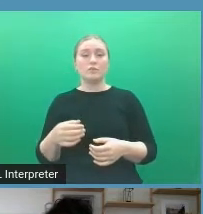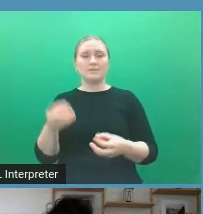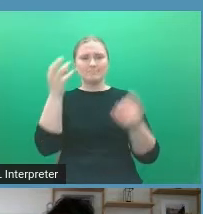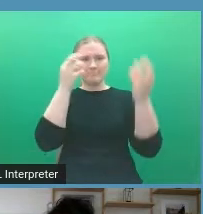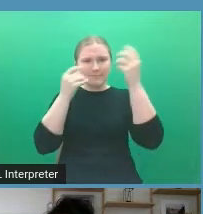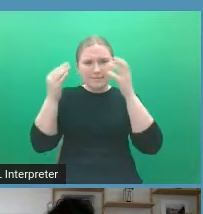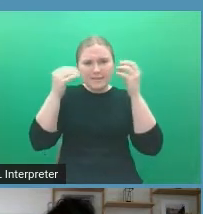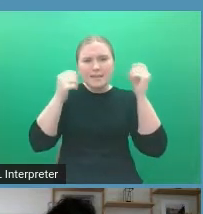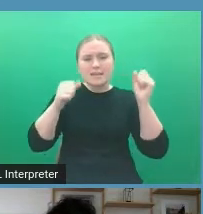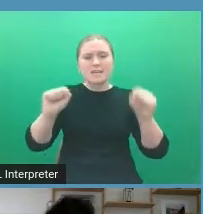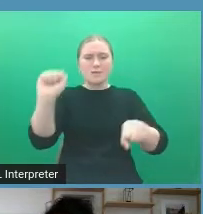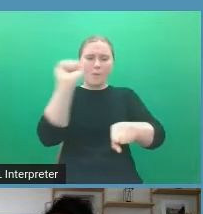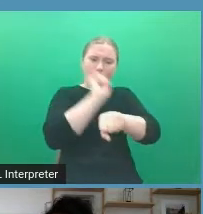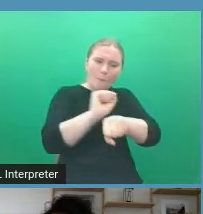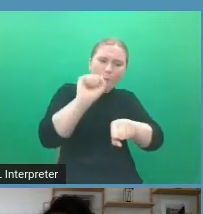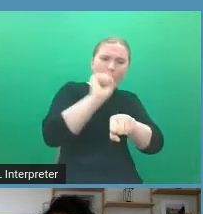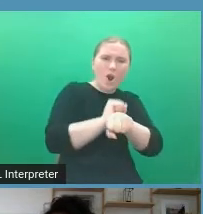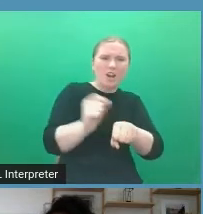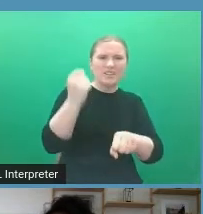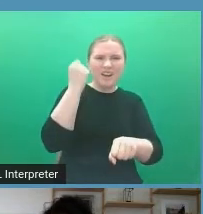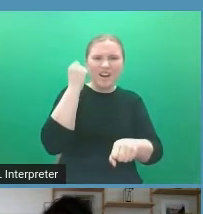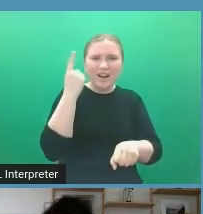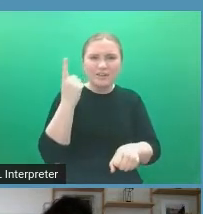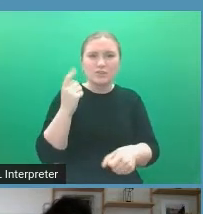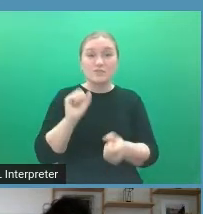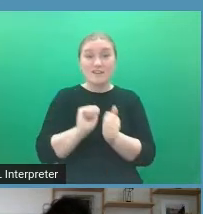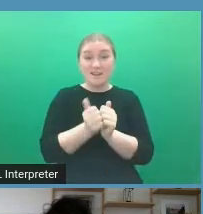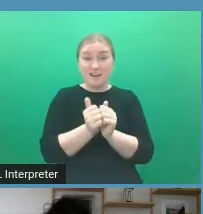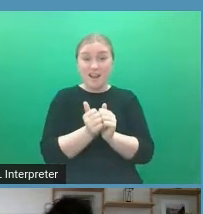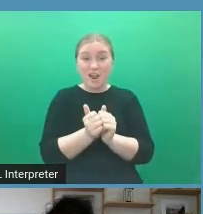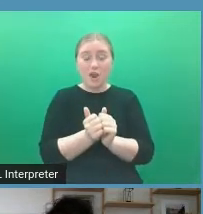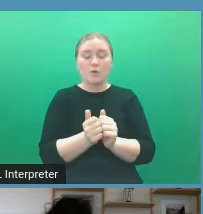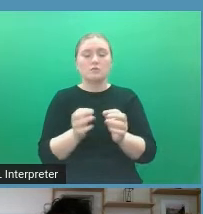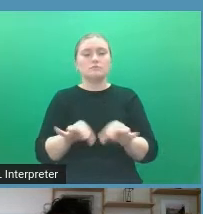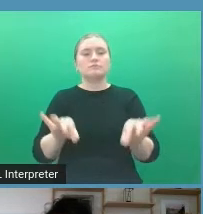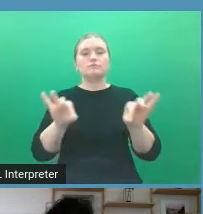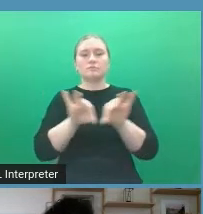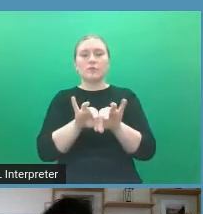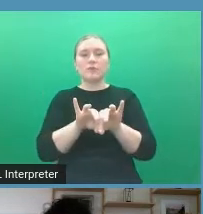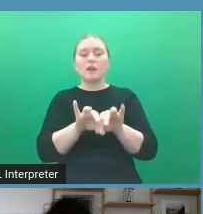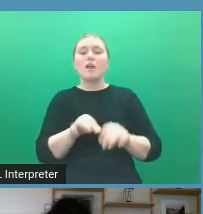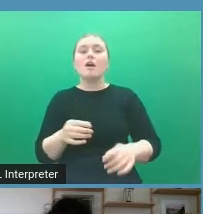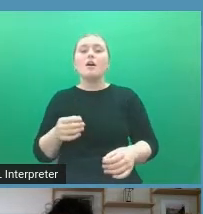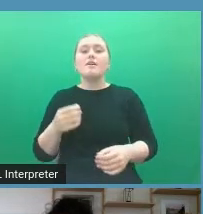you know what can be accessed in which ways then we can really start to think about how we